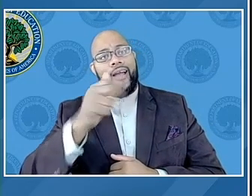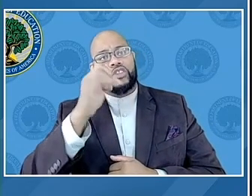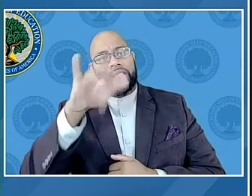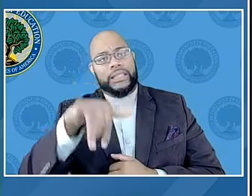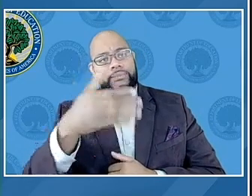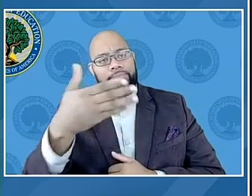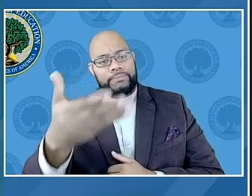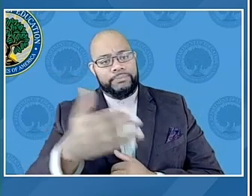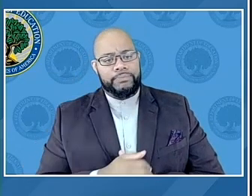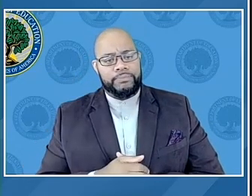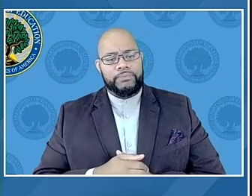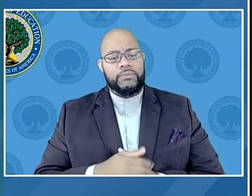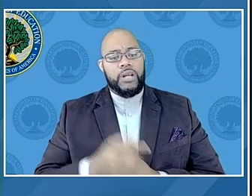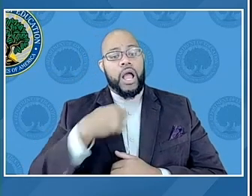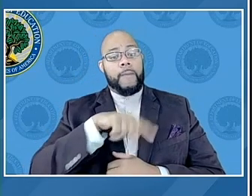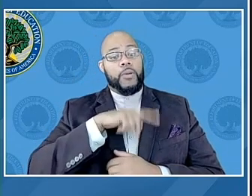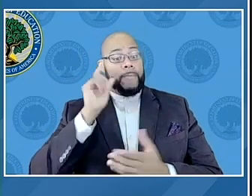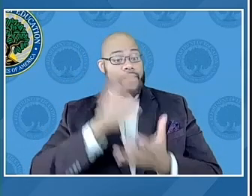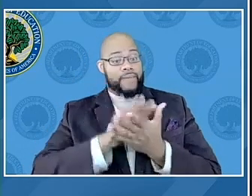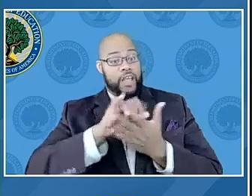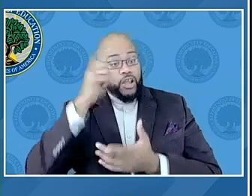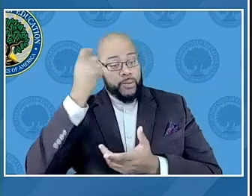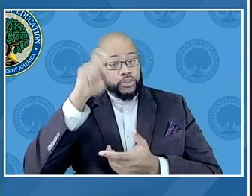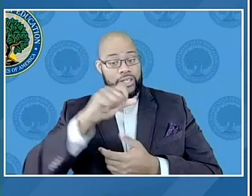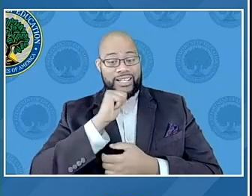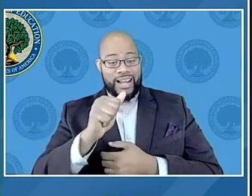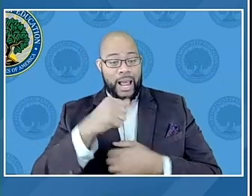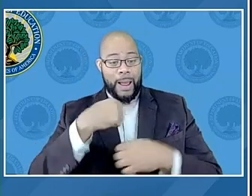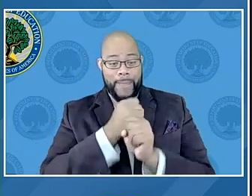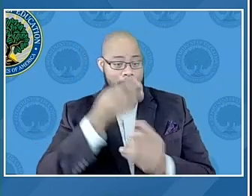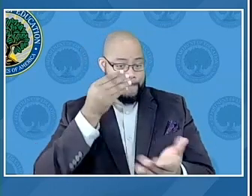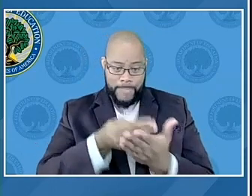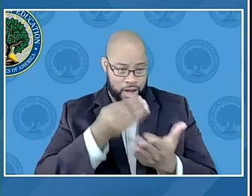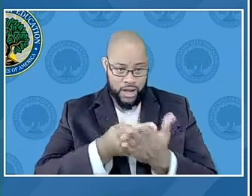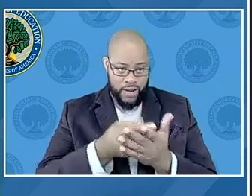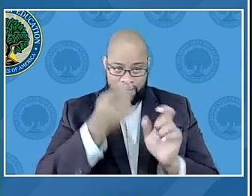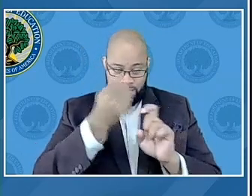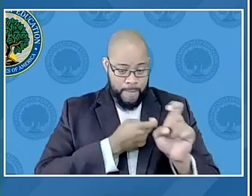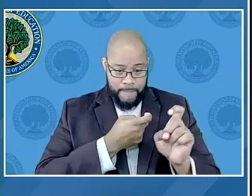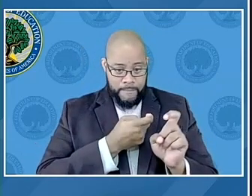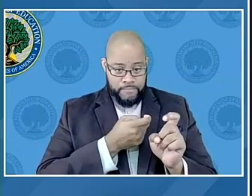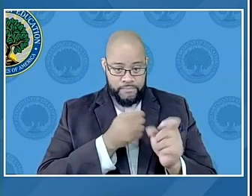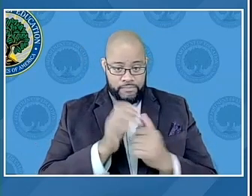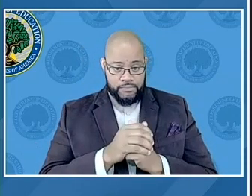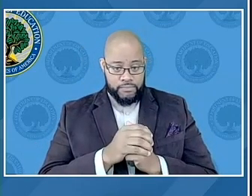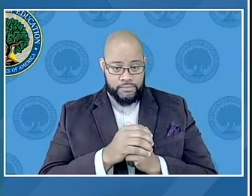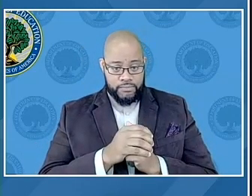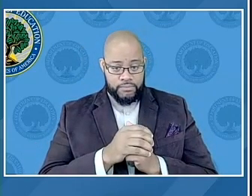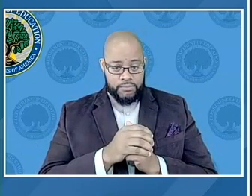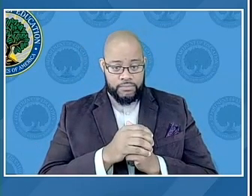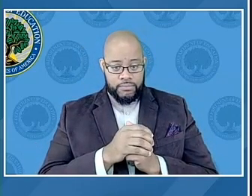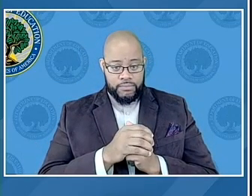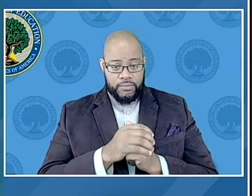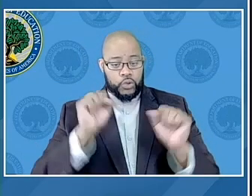Well, I personally believe that the Government should not be making money off of the society that it is trying to